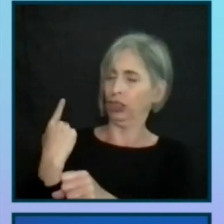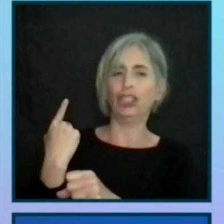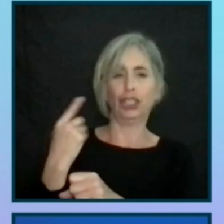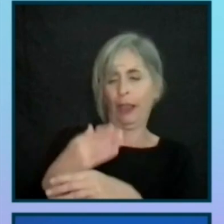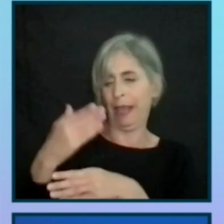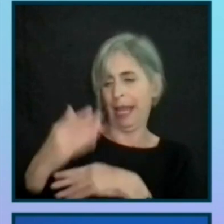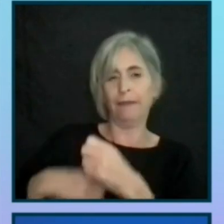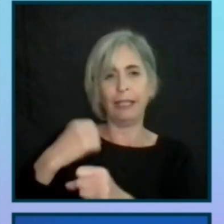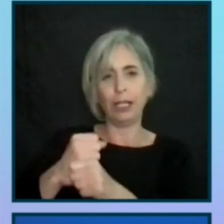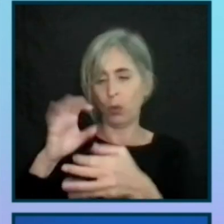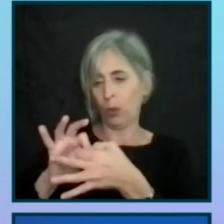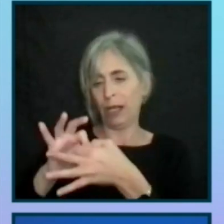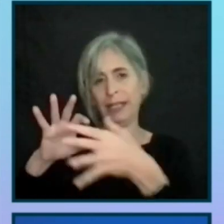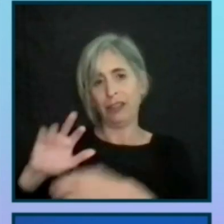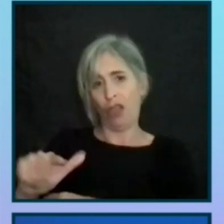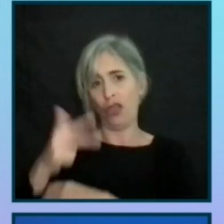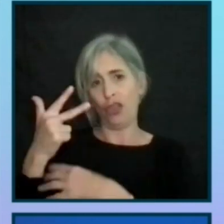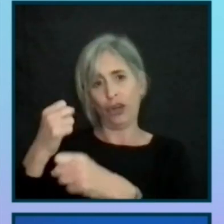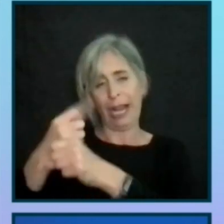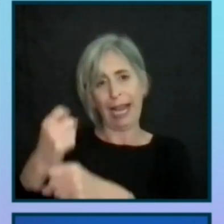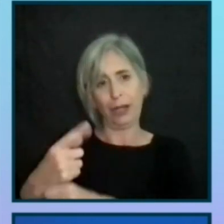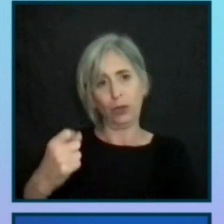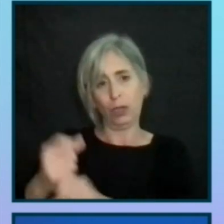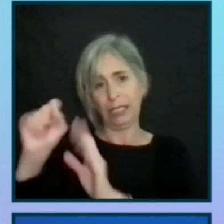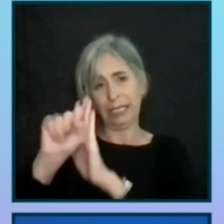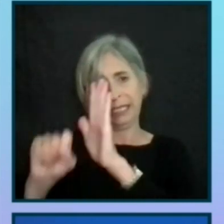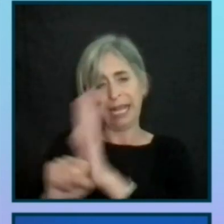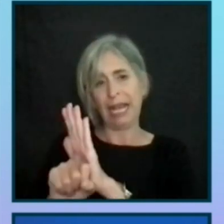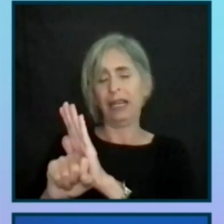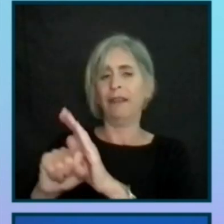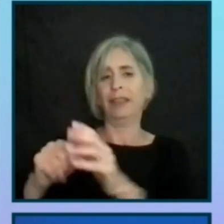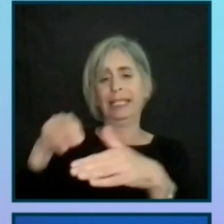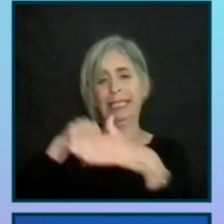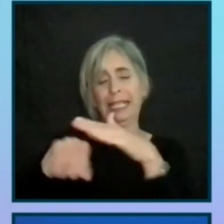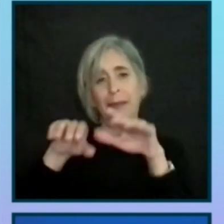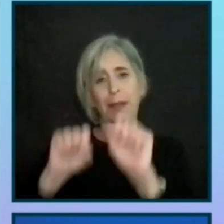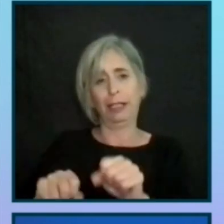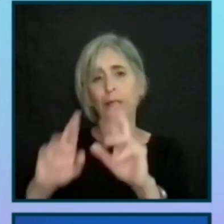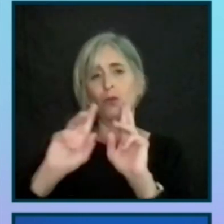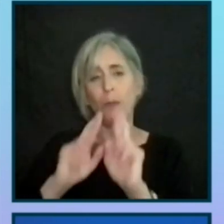we released the third annual State of Accessibility Report. In the first two years,